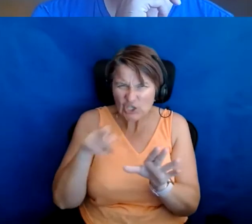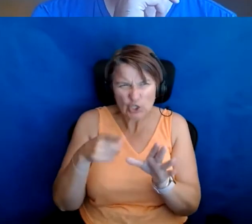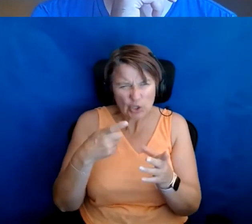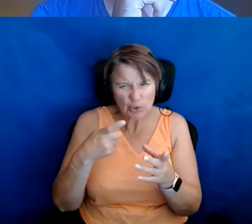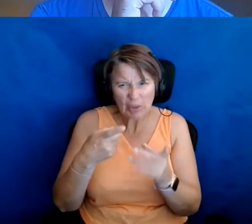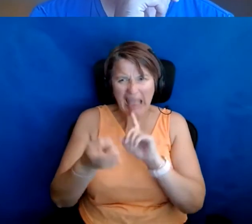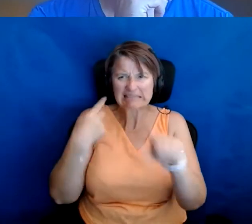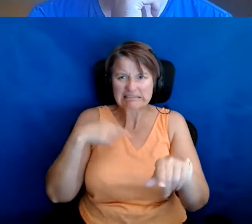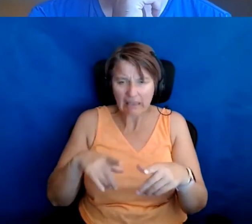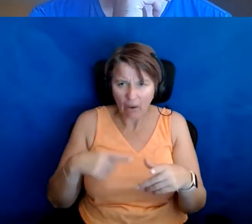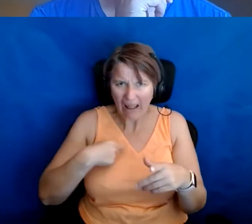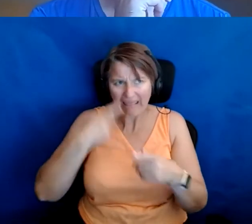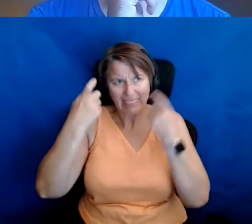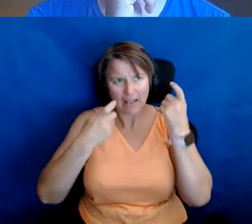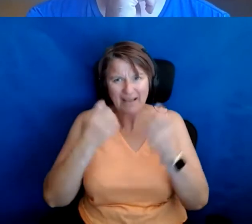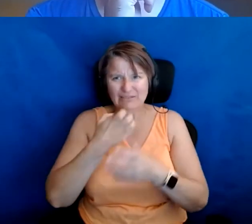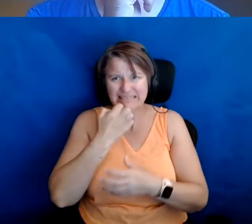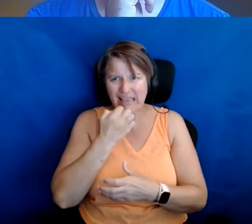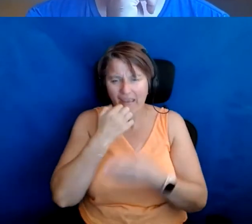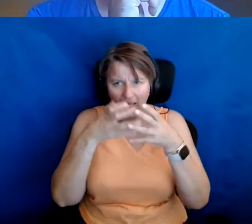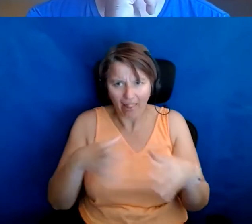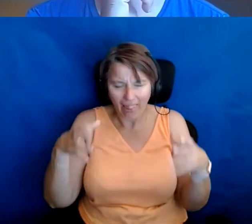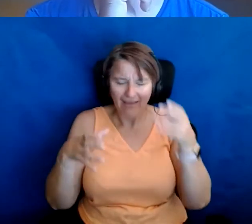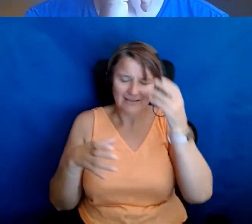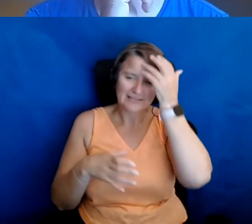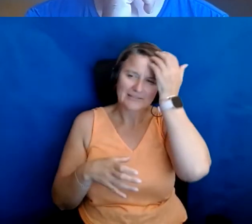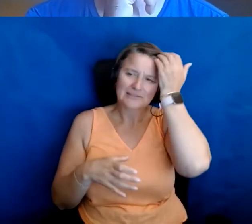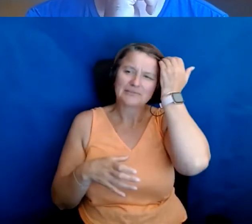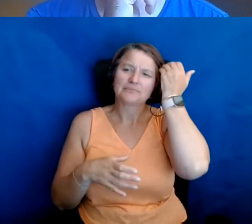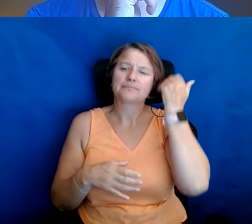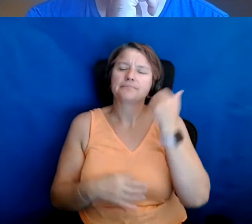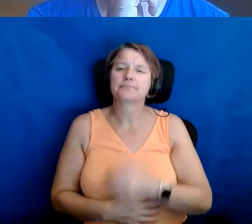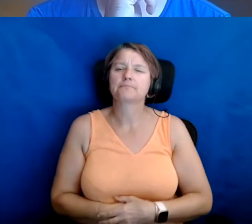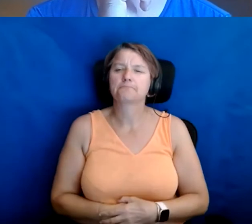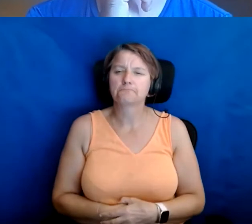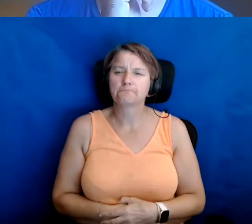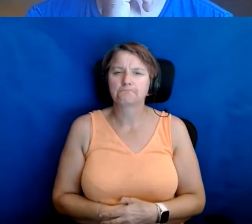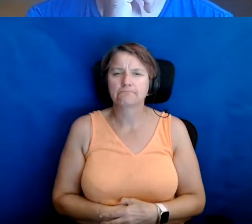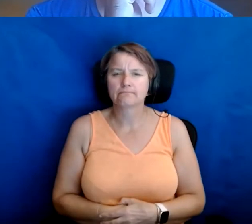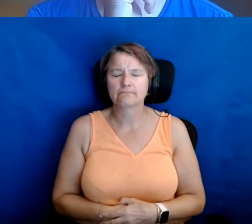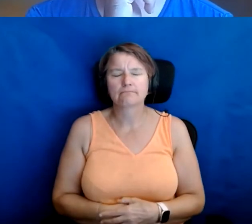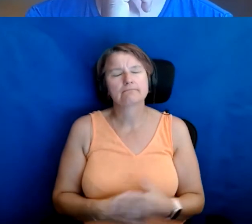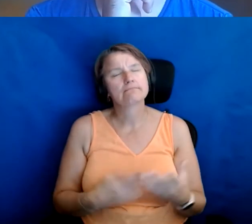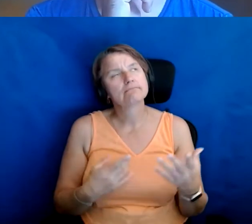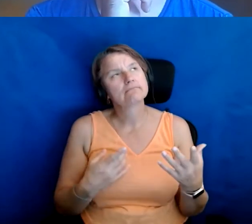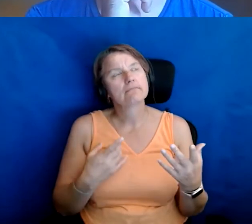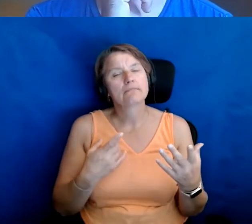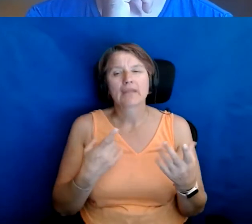Yeah, and I think it's so often work with well, always worked nearly